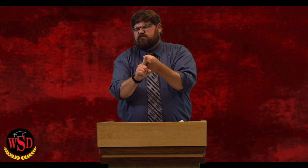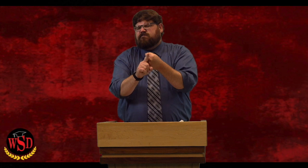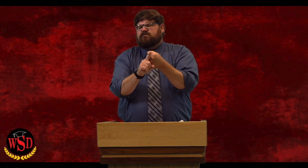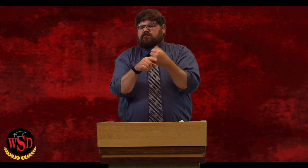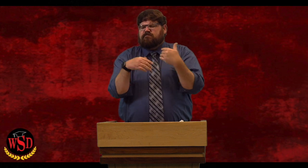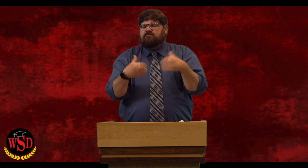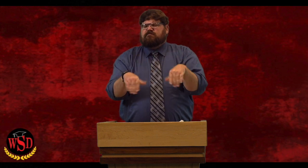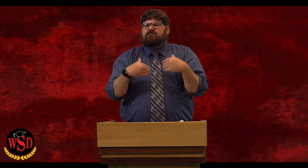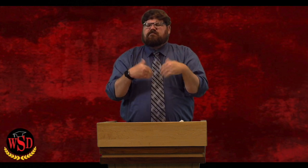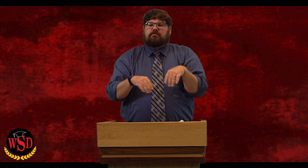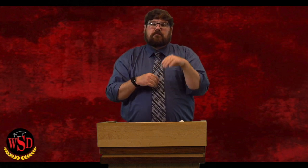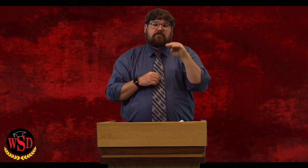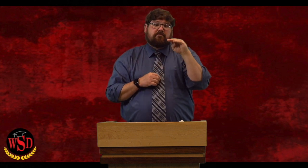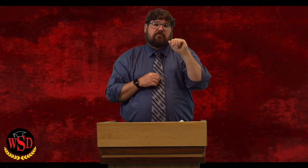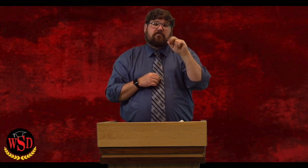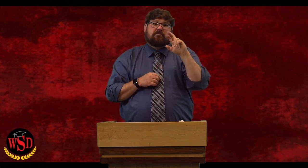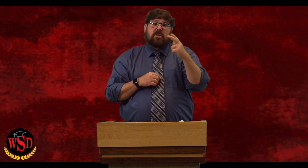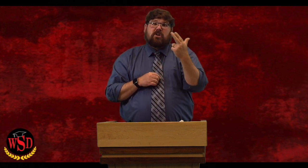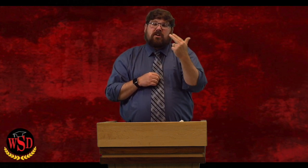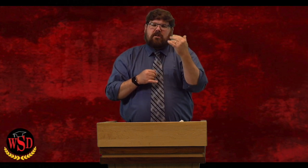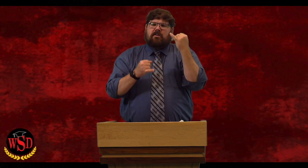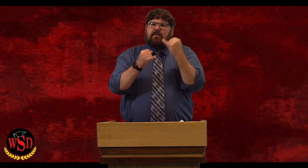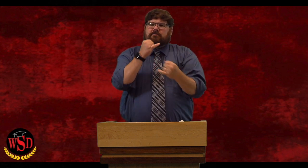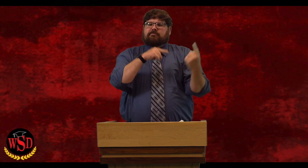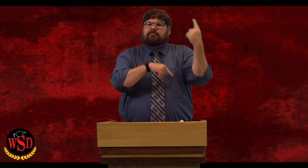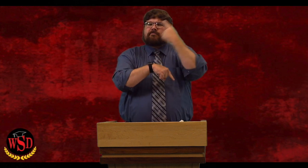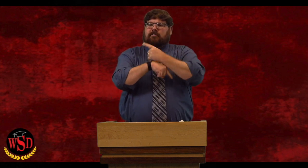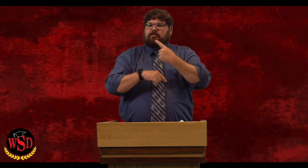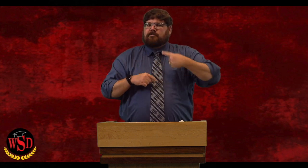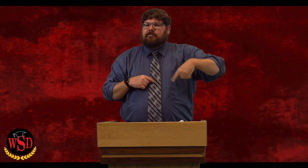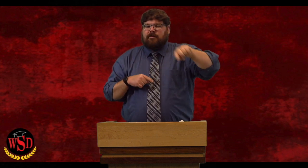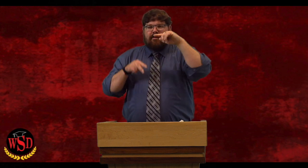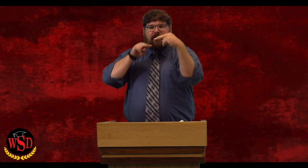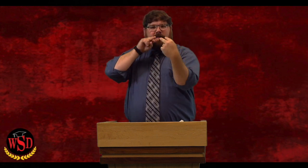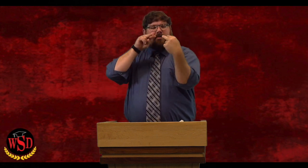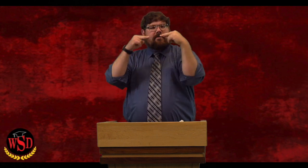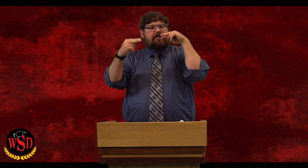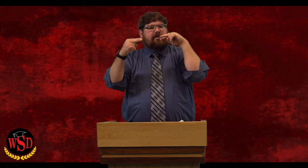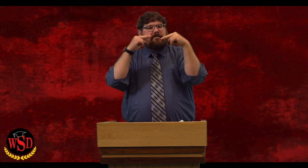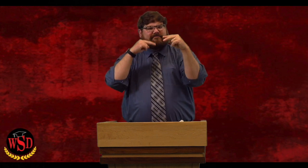Due to the COVID-19 pandemic that has impacted the entire world.